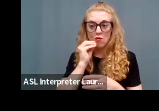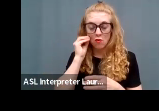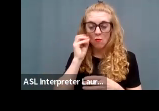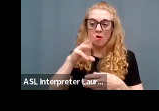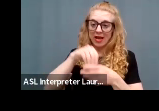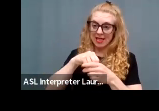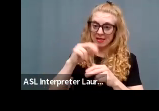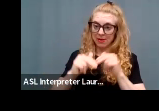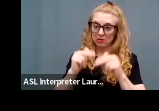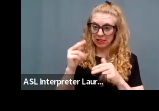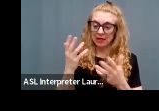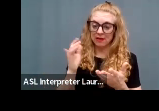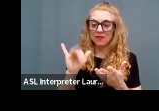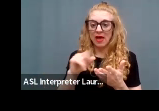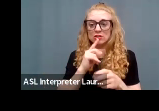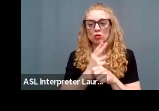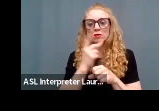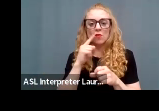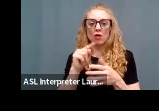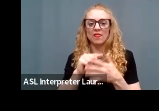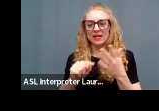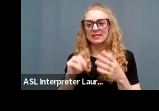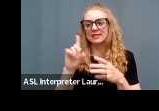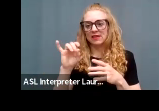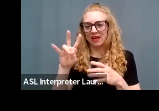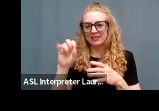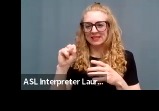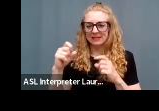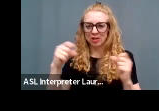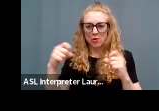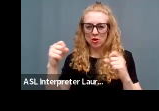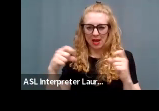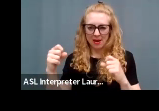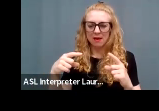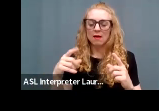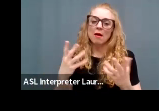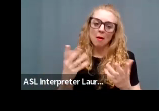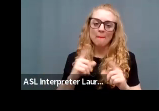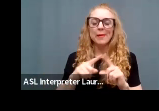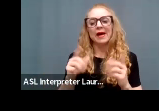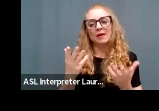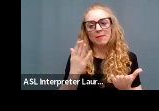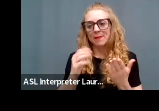is what is used for these devices to communicate uh but it doesn't necessarily mean that there's